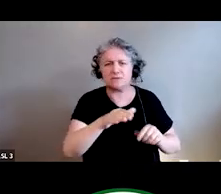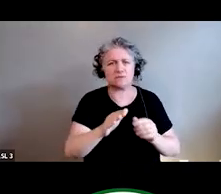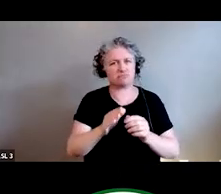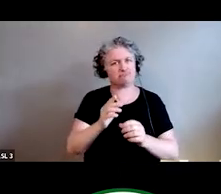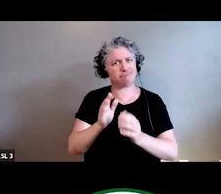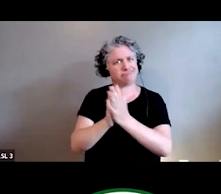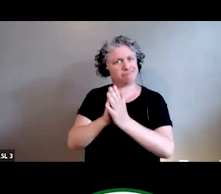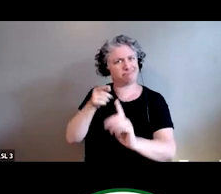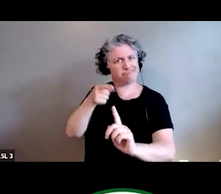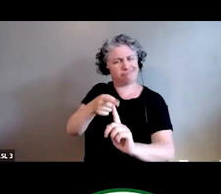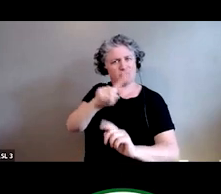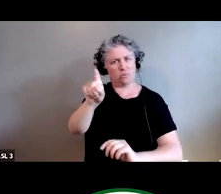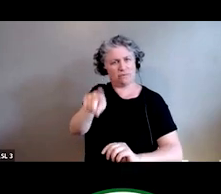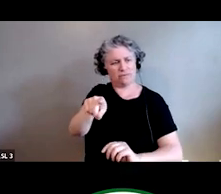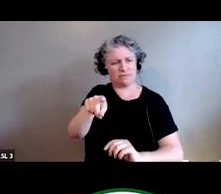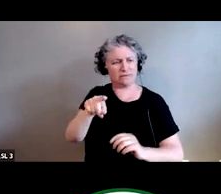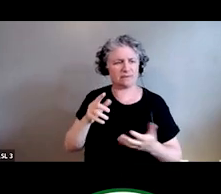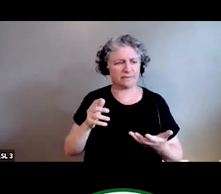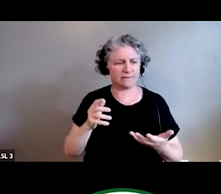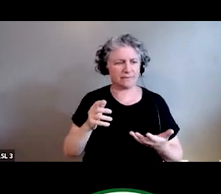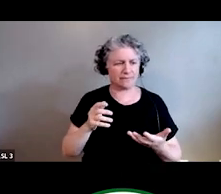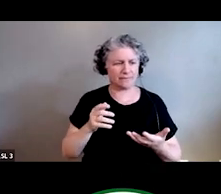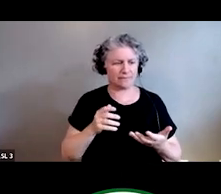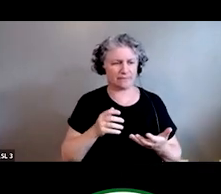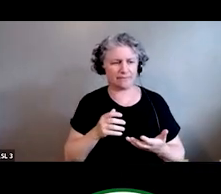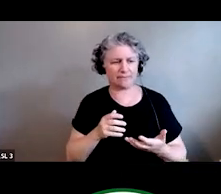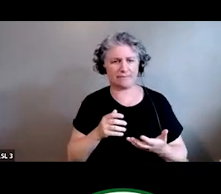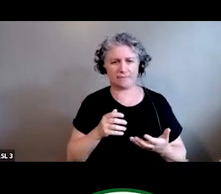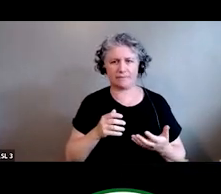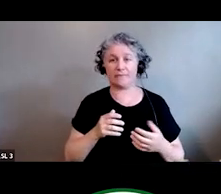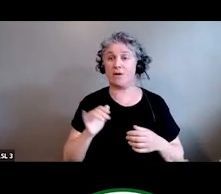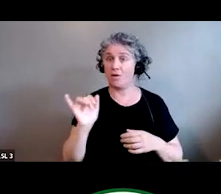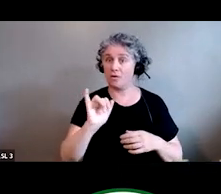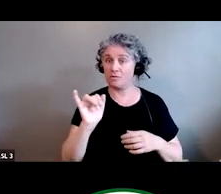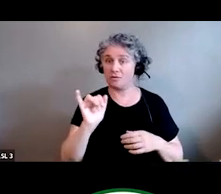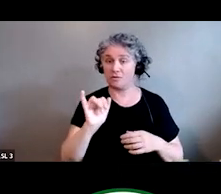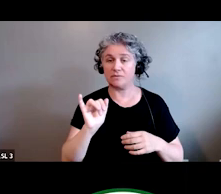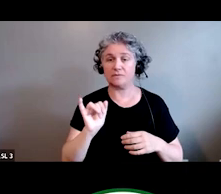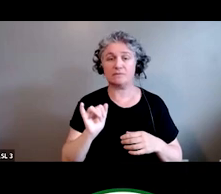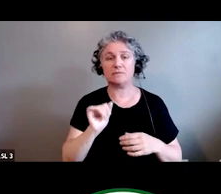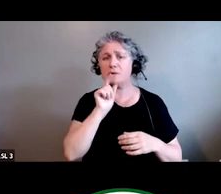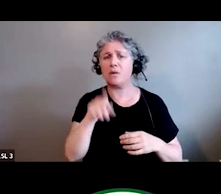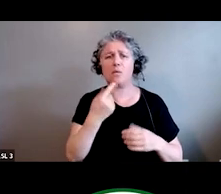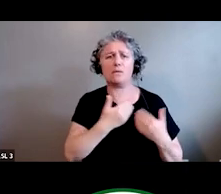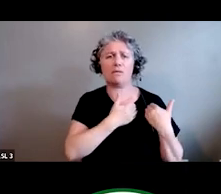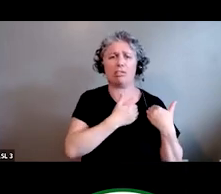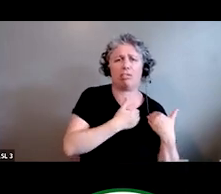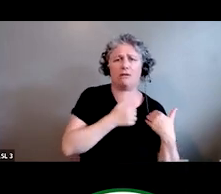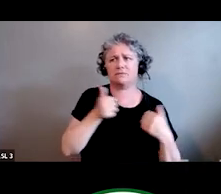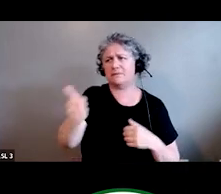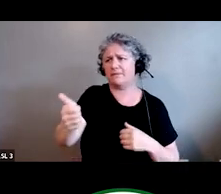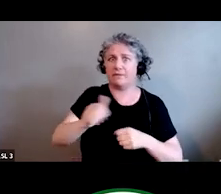But also it's a double it's shouldn't just be on the individual. Living with whether